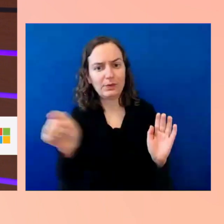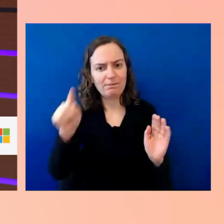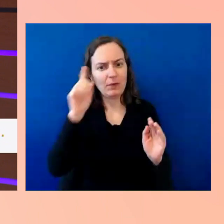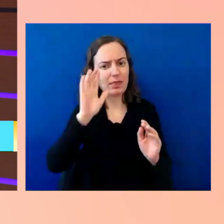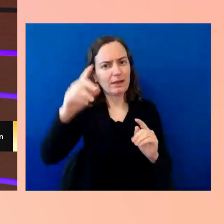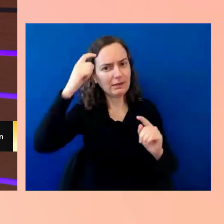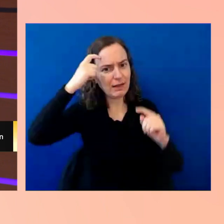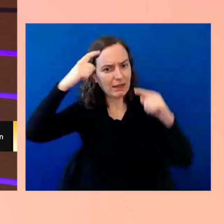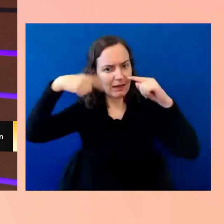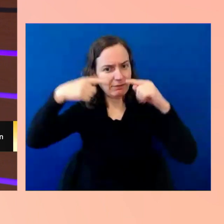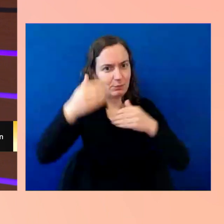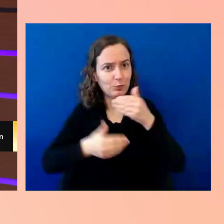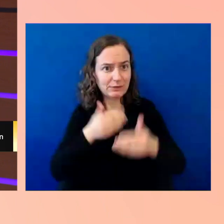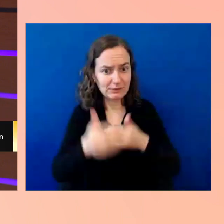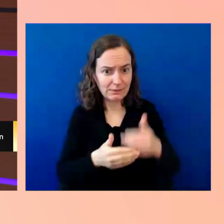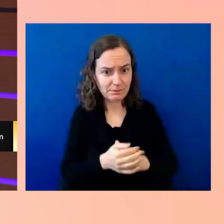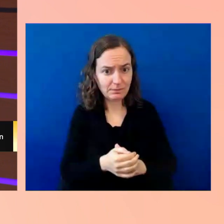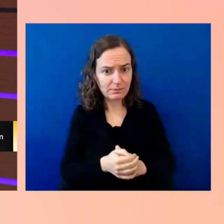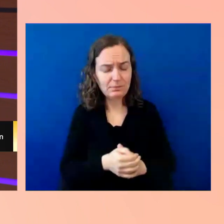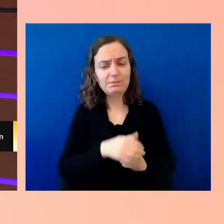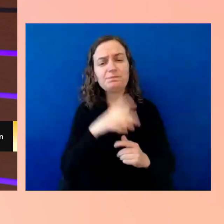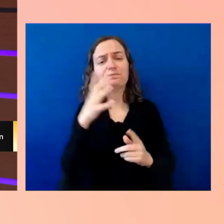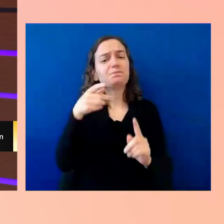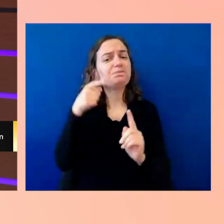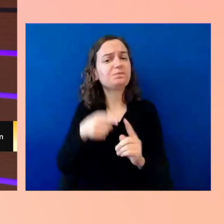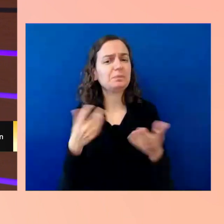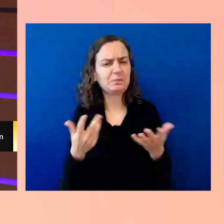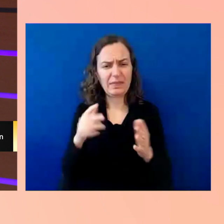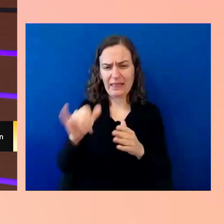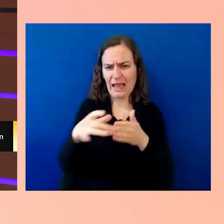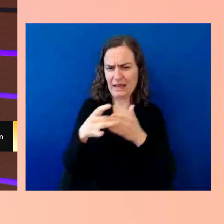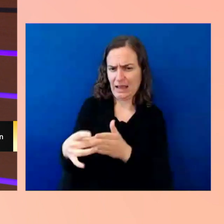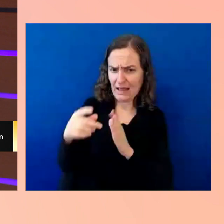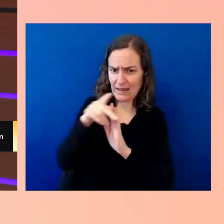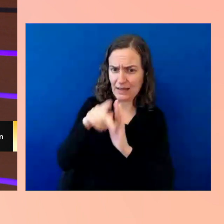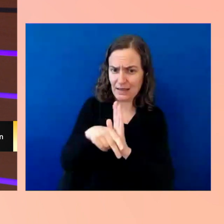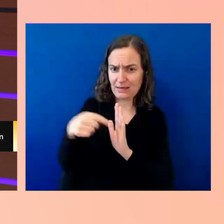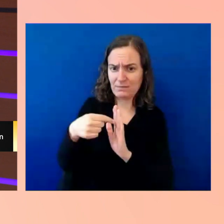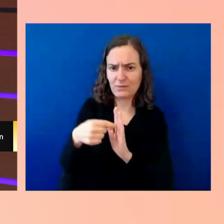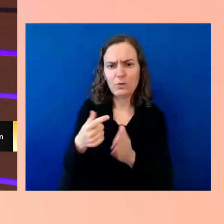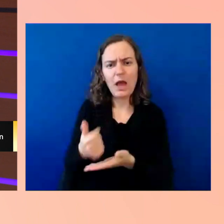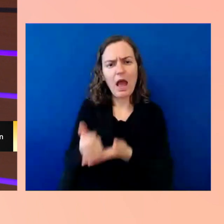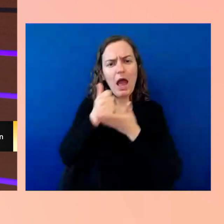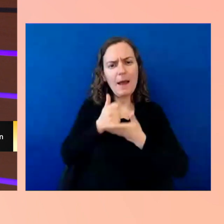help us make products work better for people, which is good for our company,